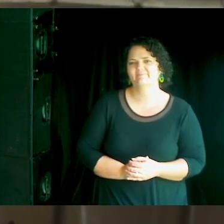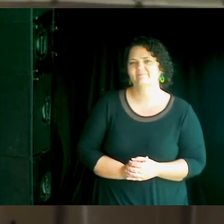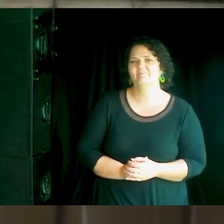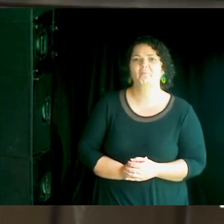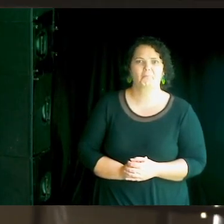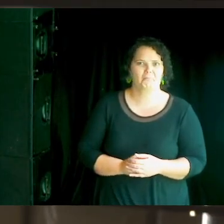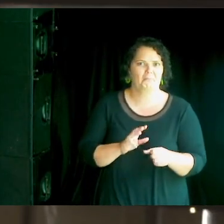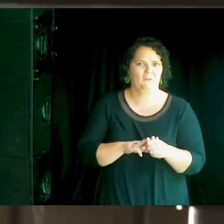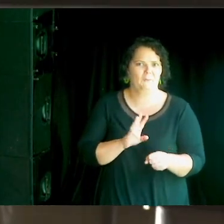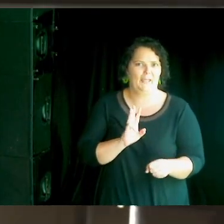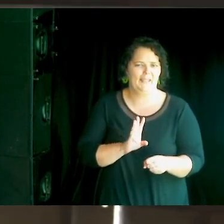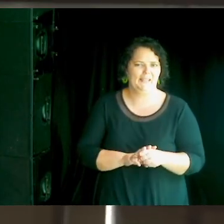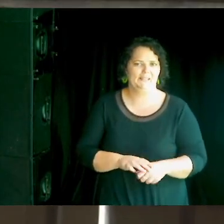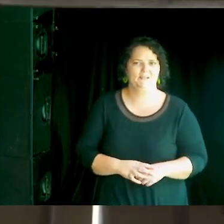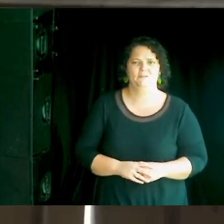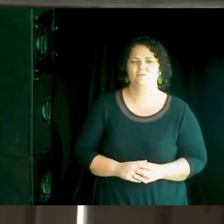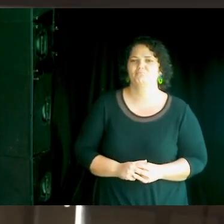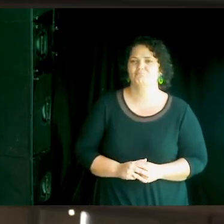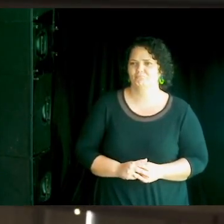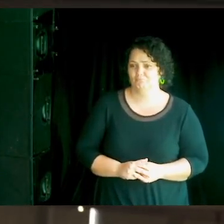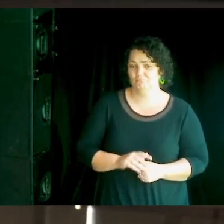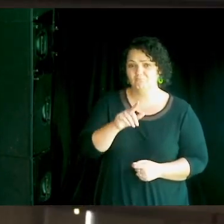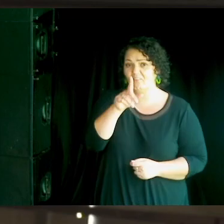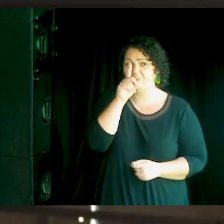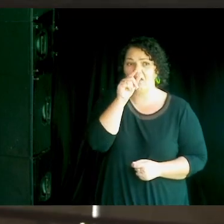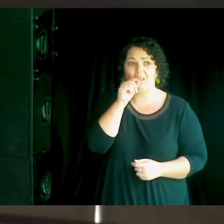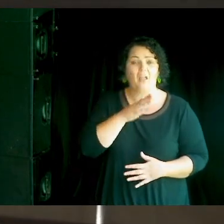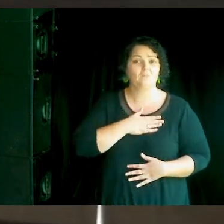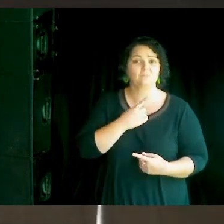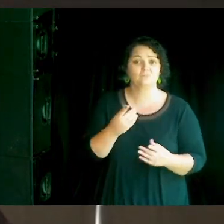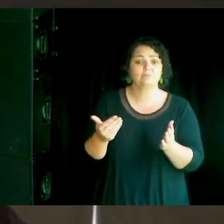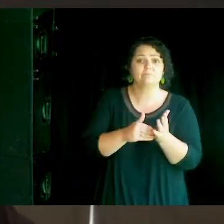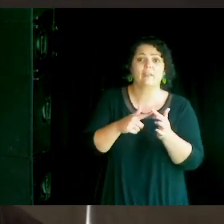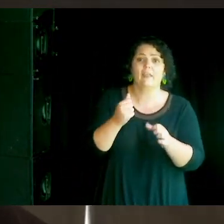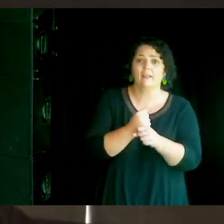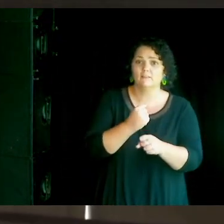you look amazing you can put egg to do a slurry yeah you asked for my egg but then you don't use